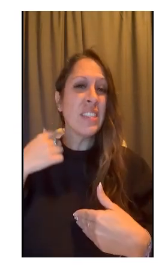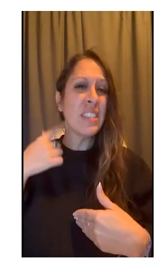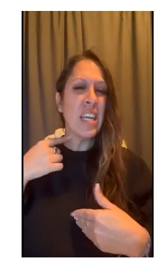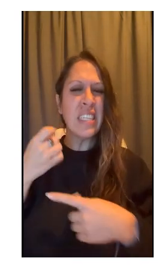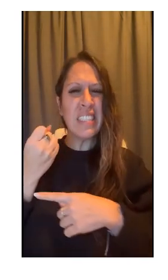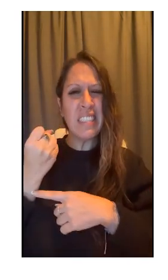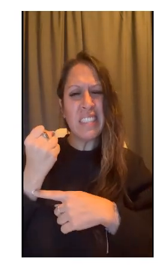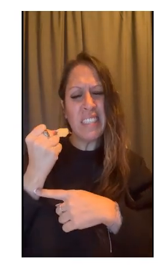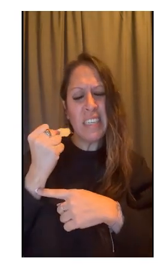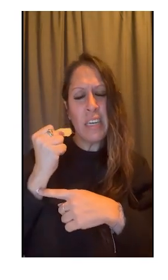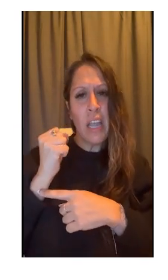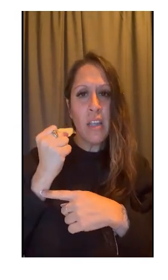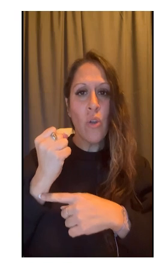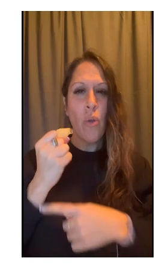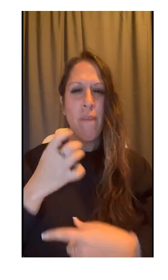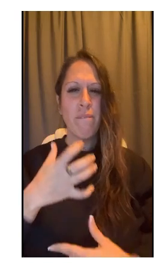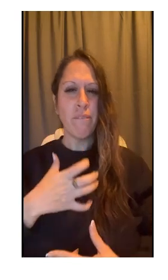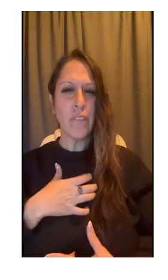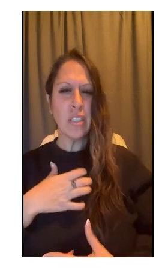And they may be fussy, gassy, or have reflex.